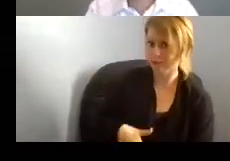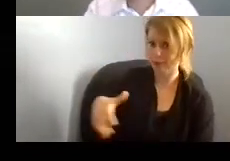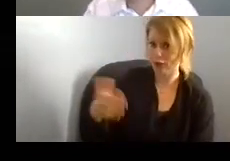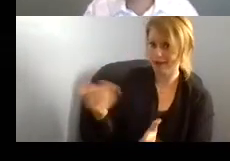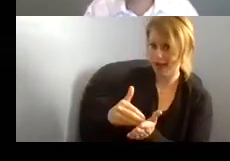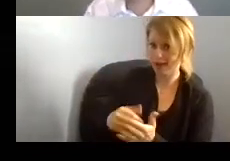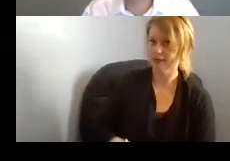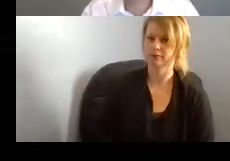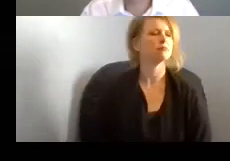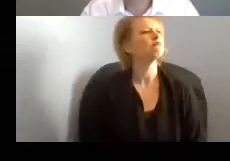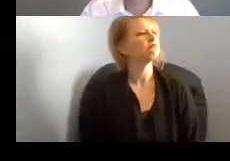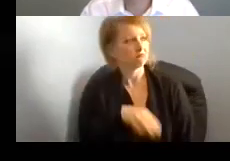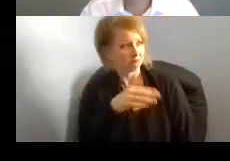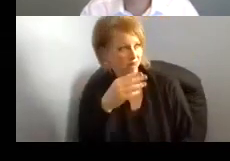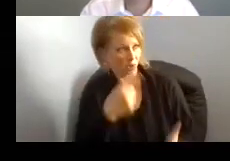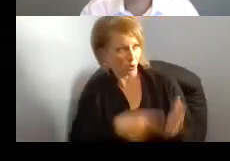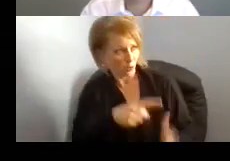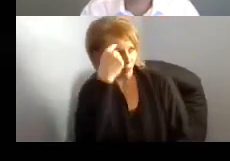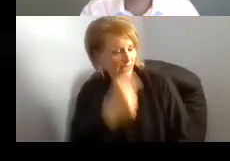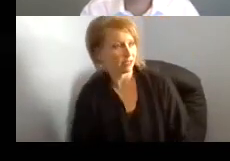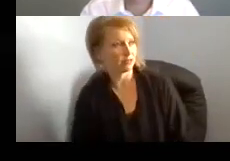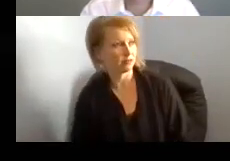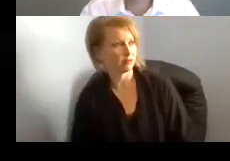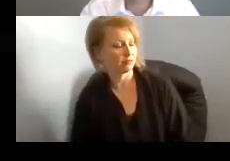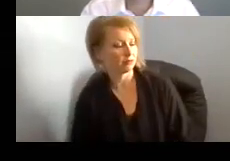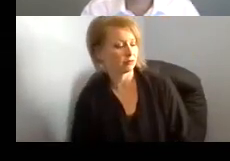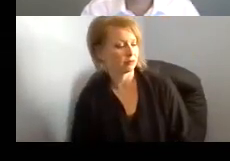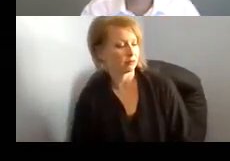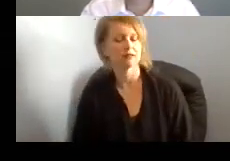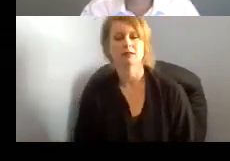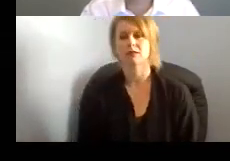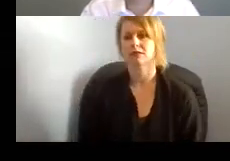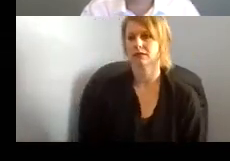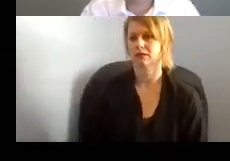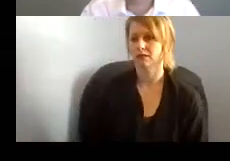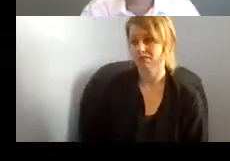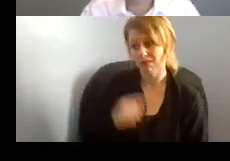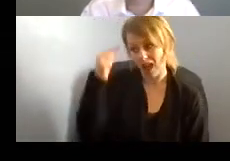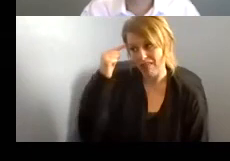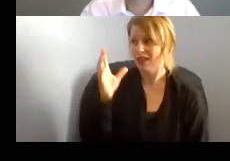What do you think about that? And he said, I think he’s trying to – I think my mother is trying to replace my brother that died.